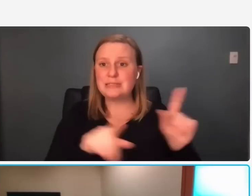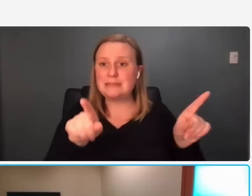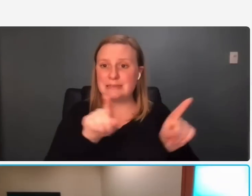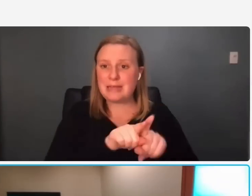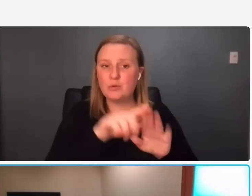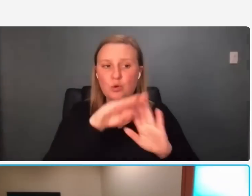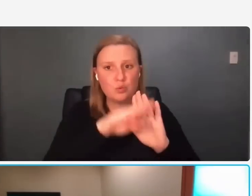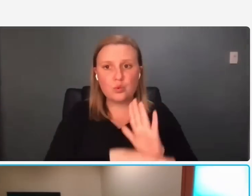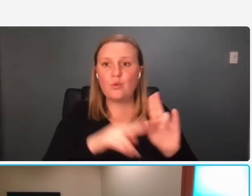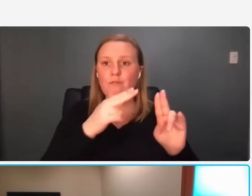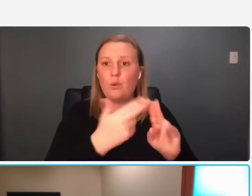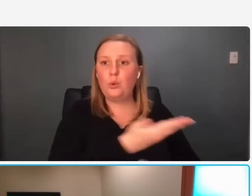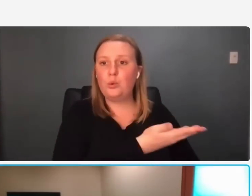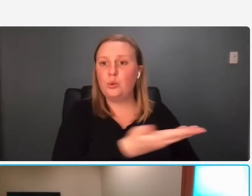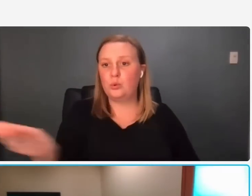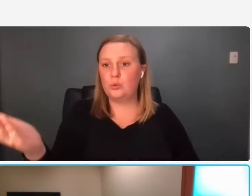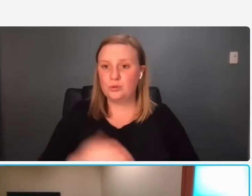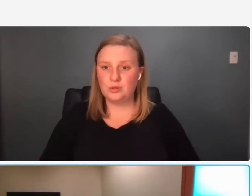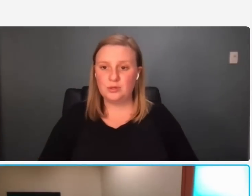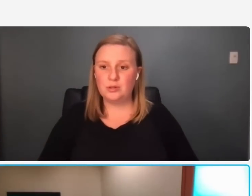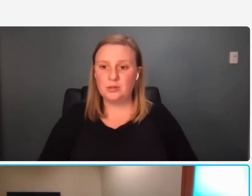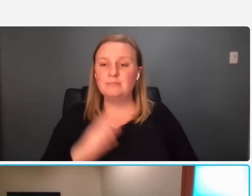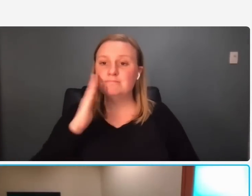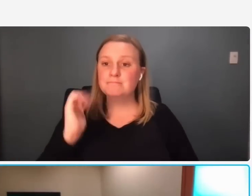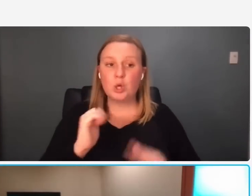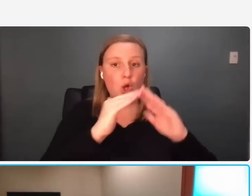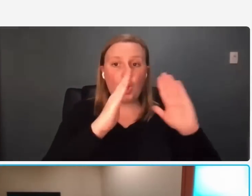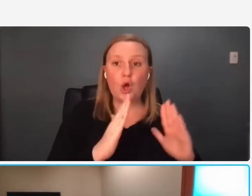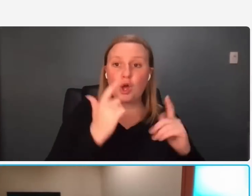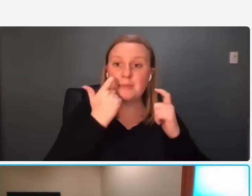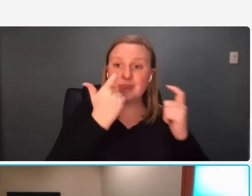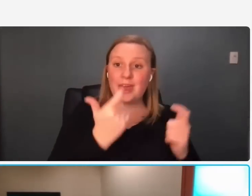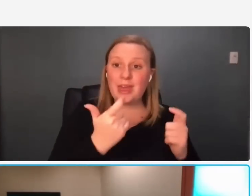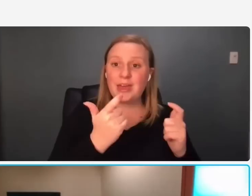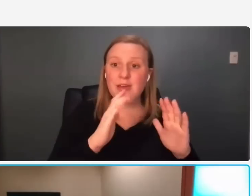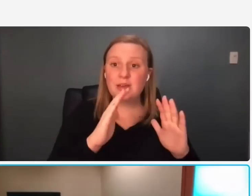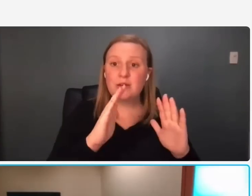For example the same obligations apply to home care providers regardless of the services they provide.